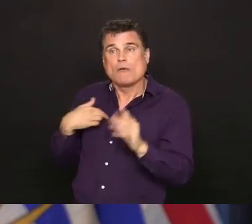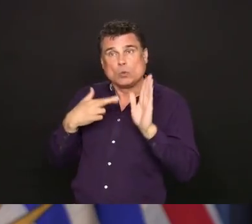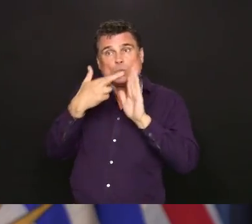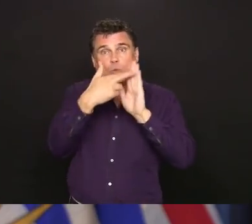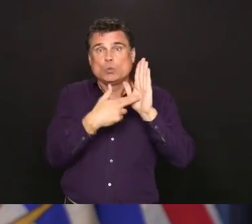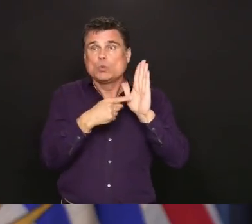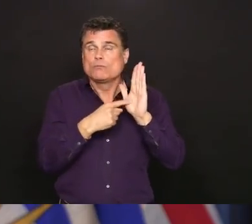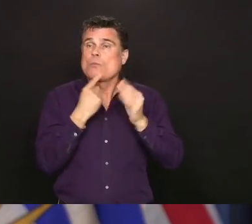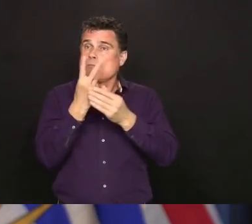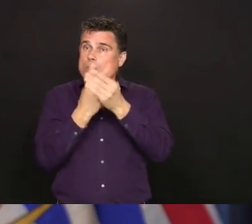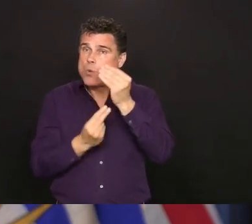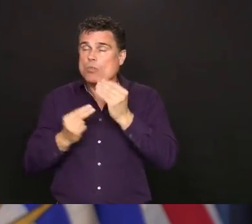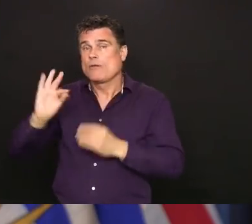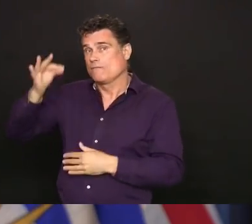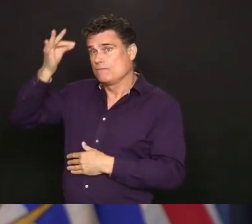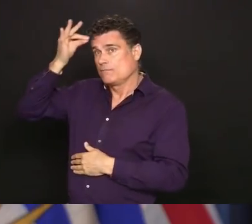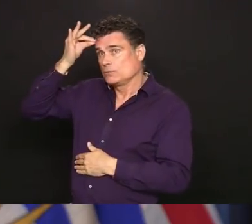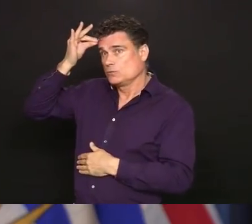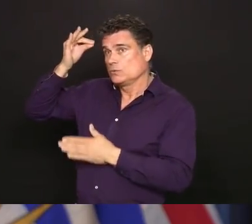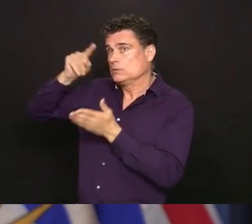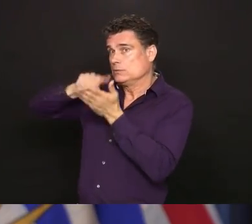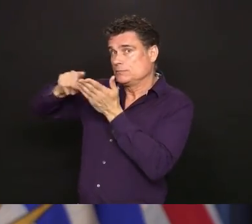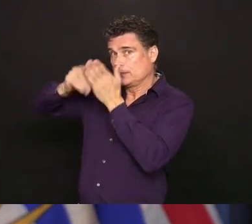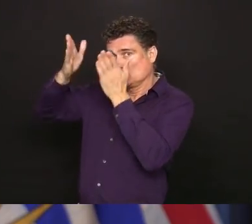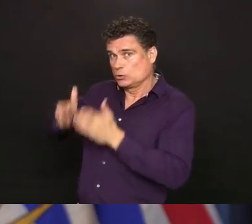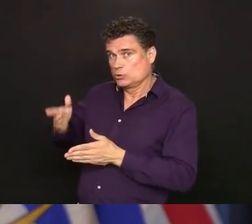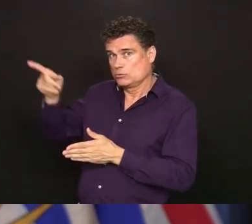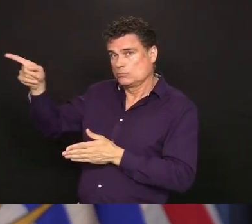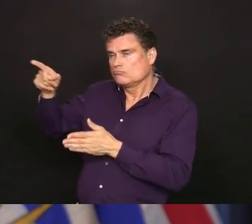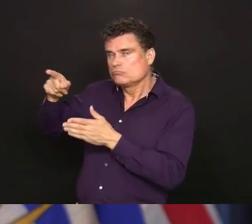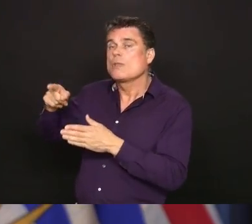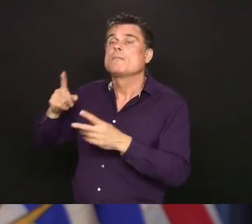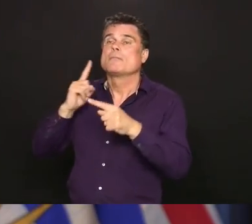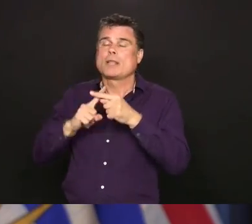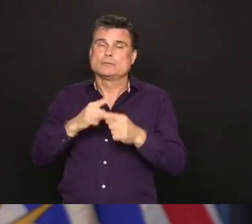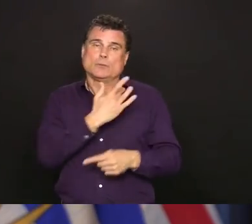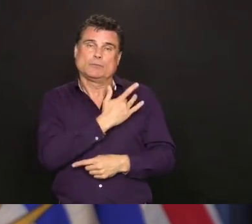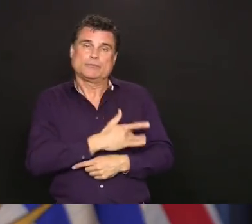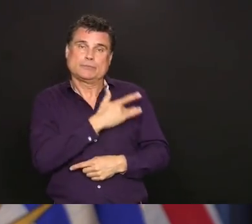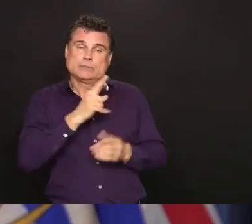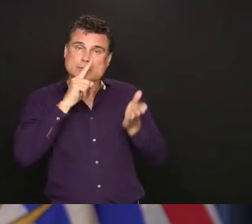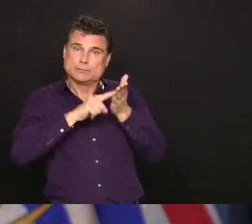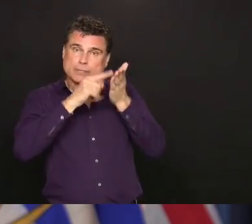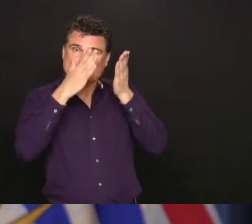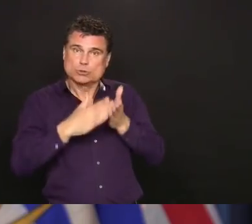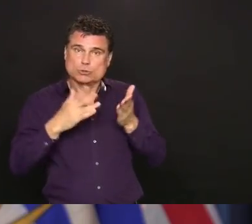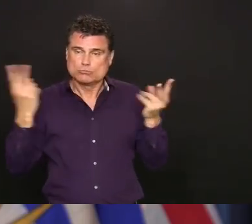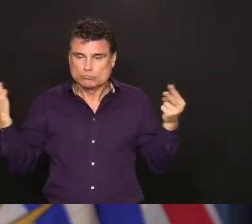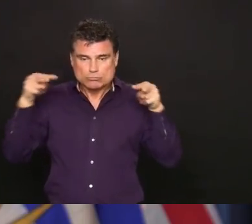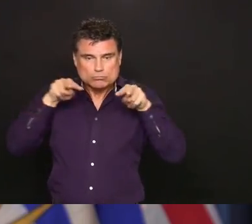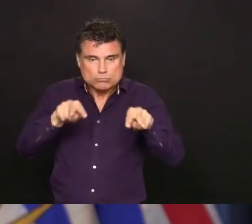the guidance. Again, I'll talk about -- I've talked already about the importance of recognizing if you're not